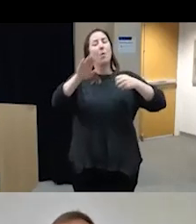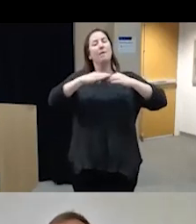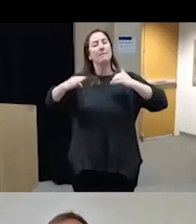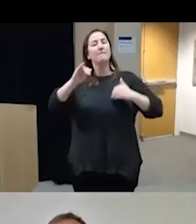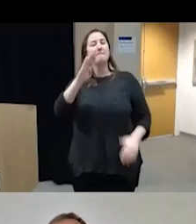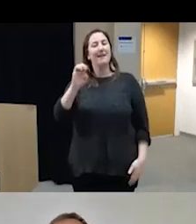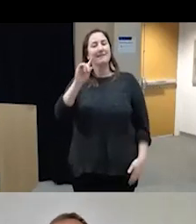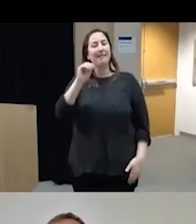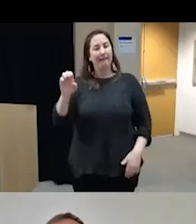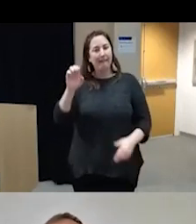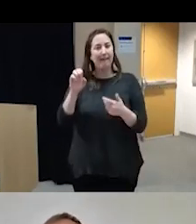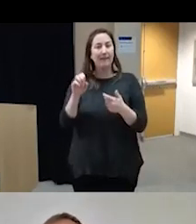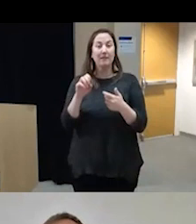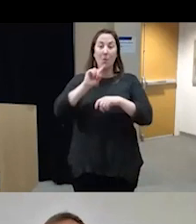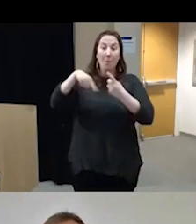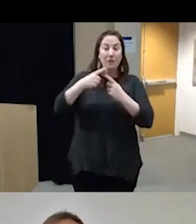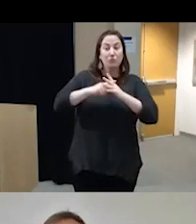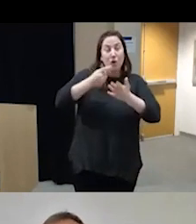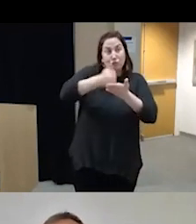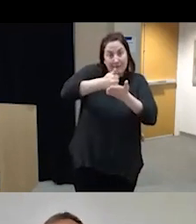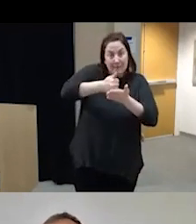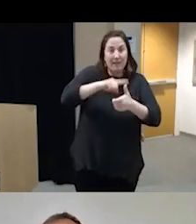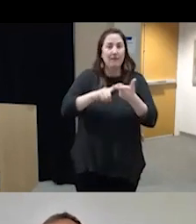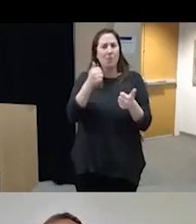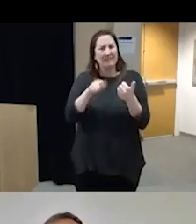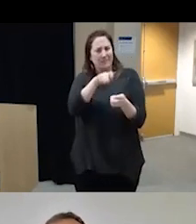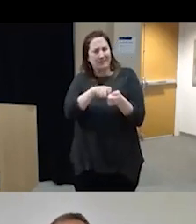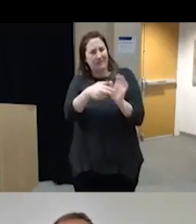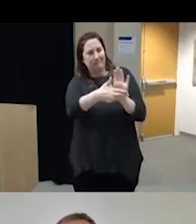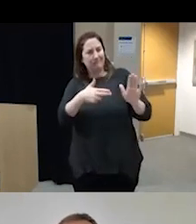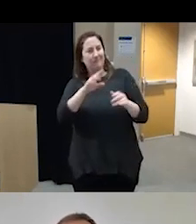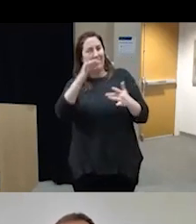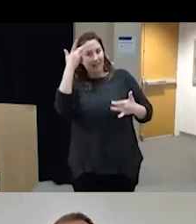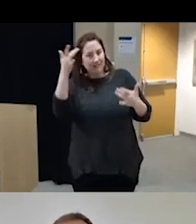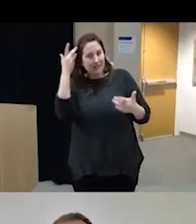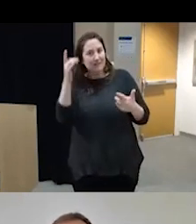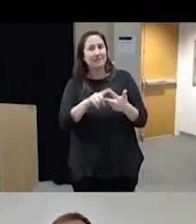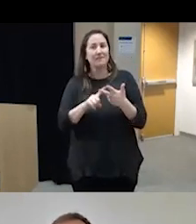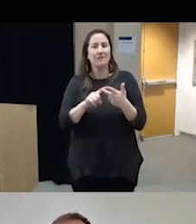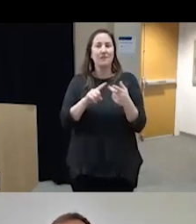Which setting of treatment which illness? What are the cool medications or medications?